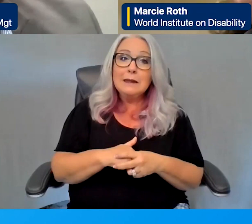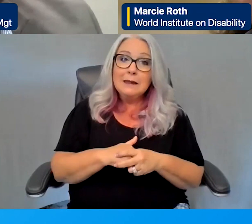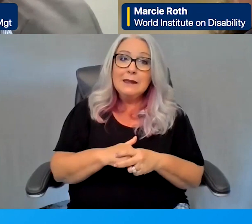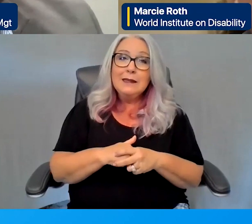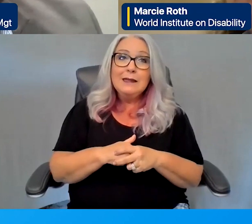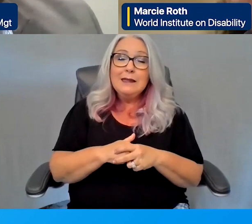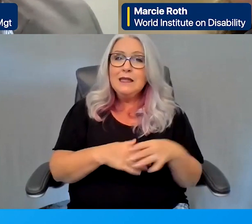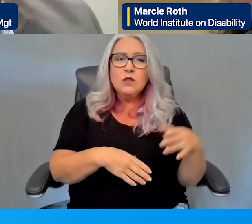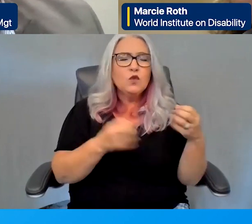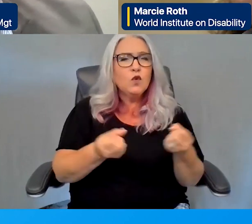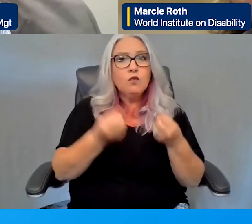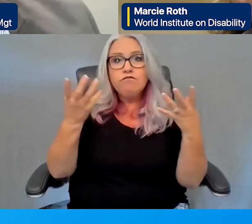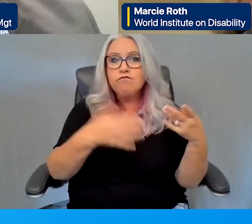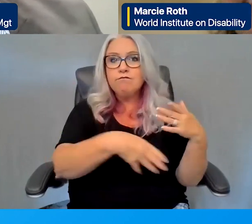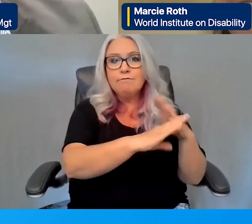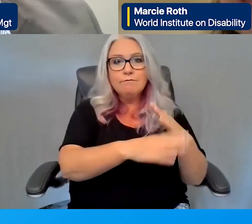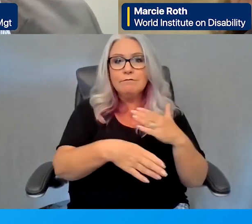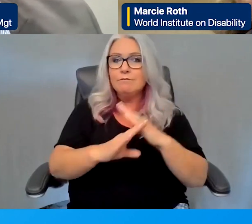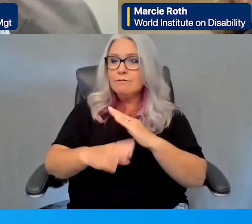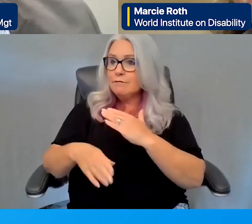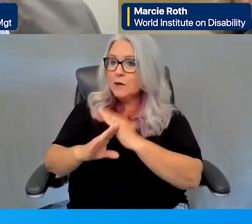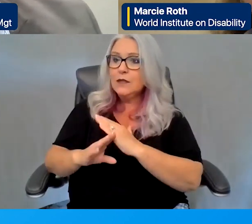barriers for them. And continue